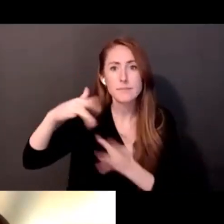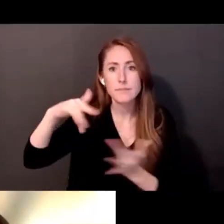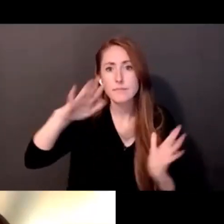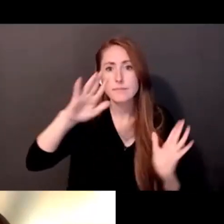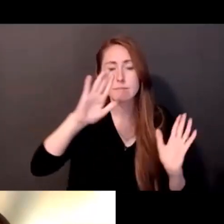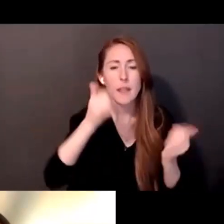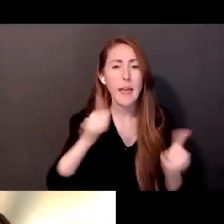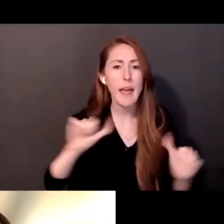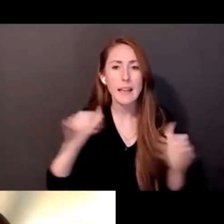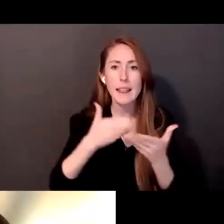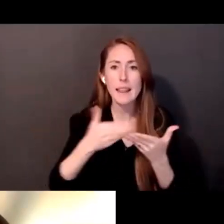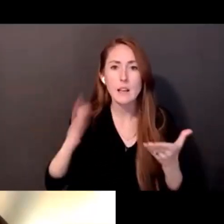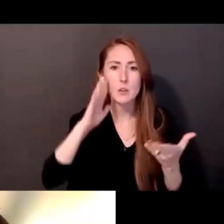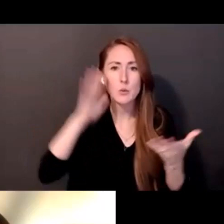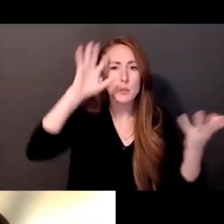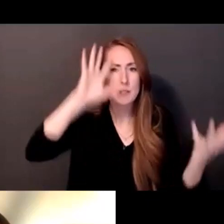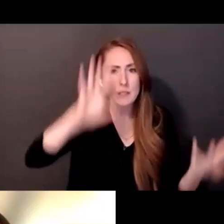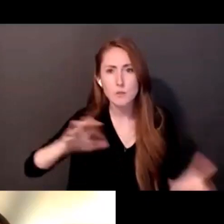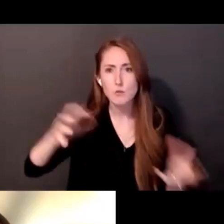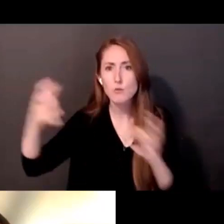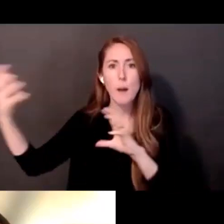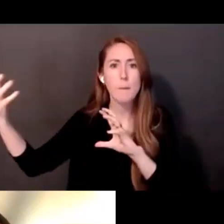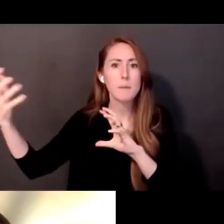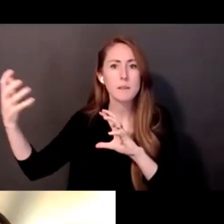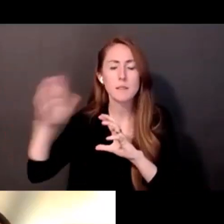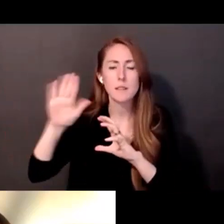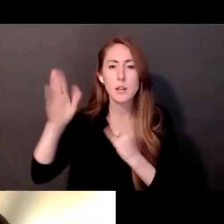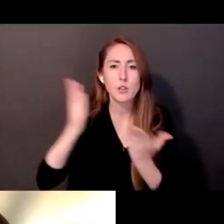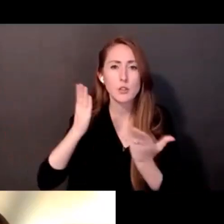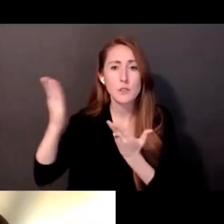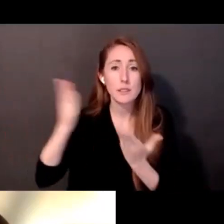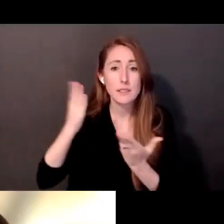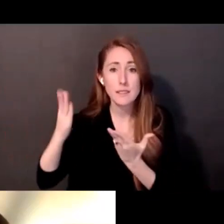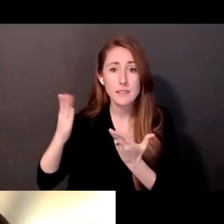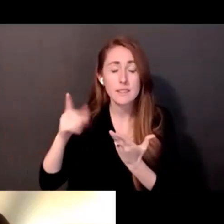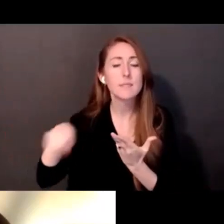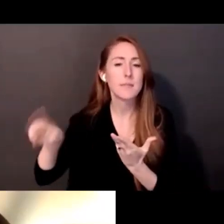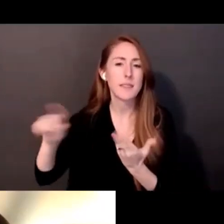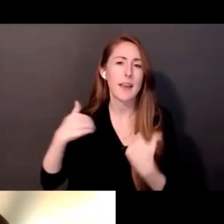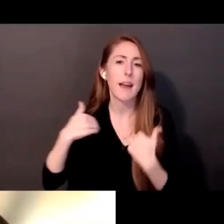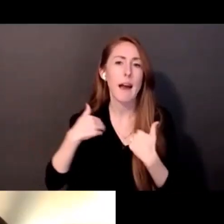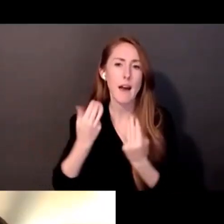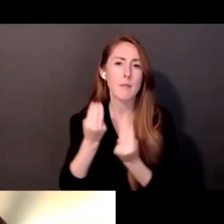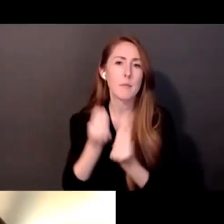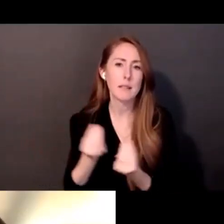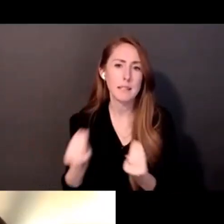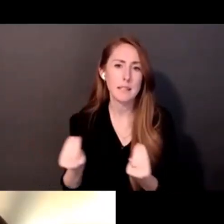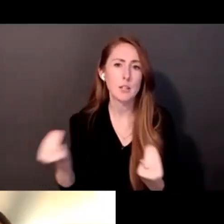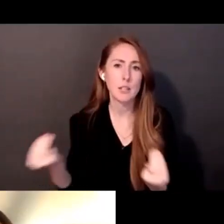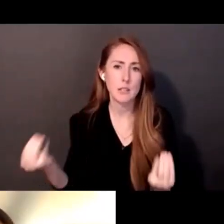so they have materials there that they can use.